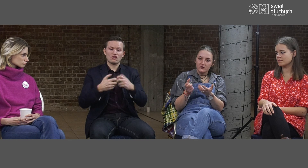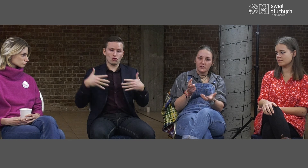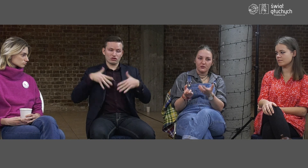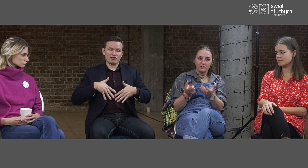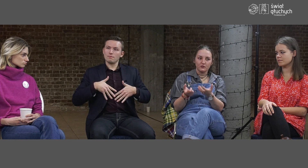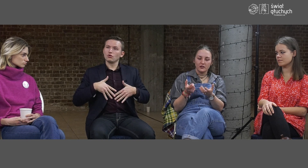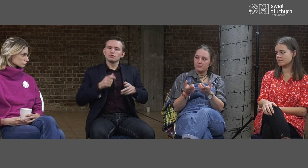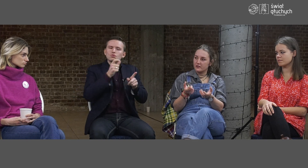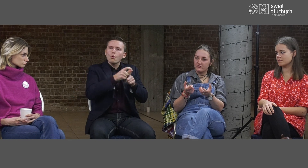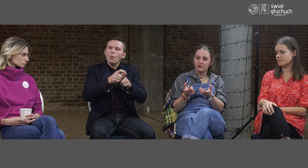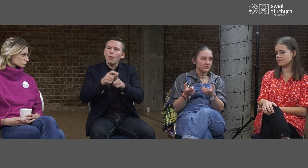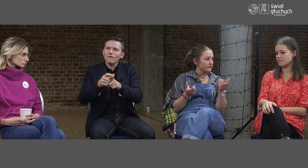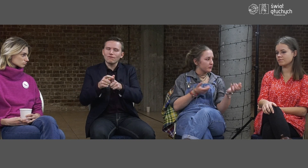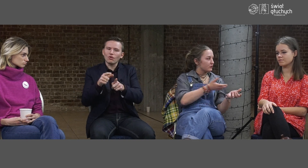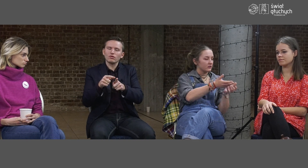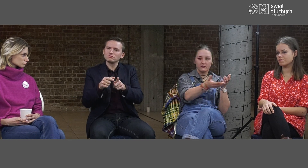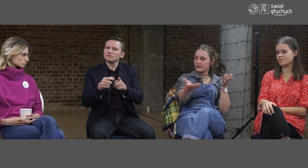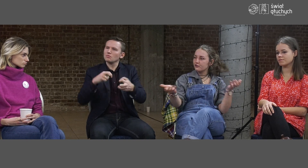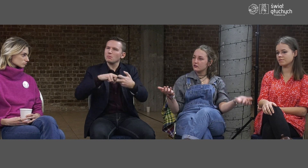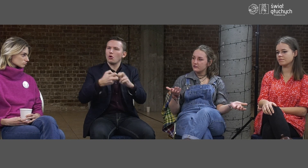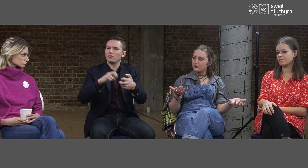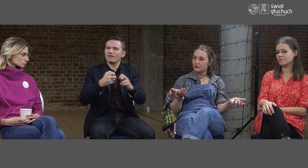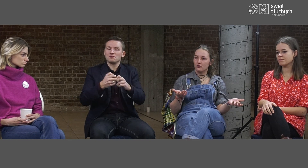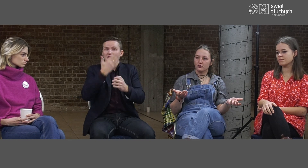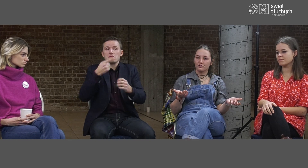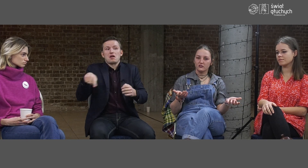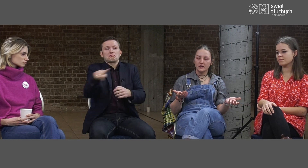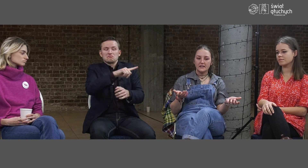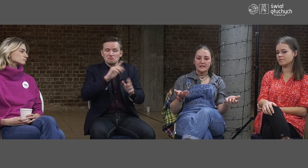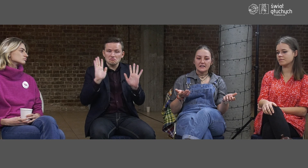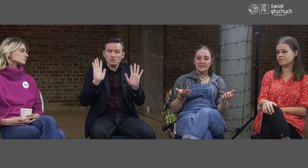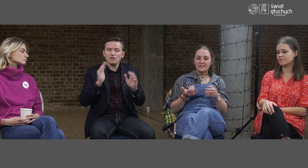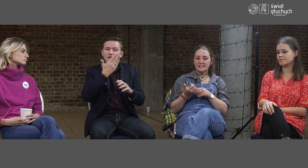which I think is very important here. I don't know how the rest of you feel about it.